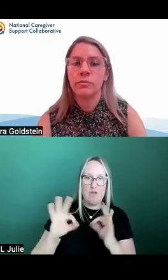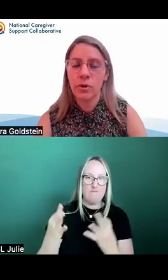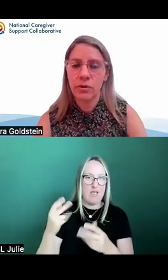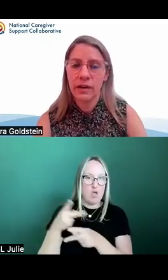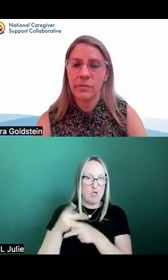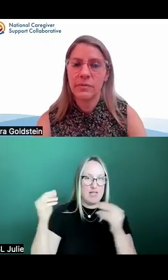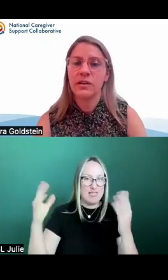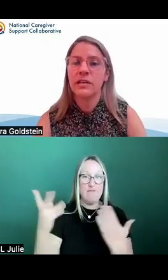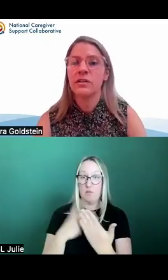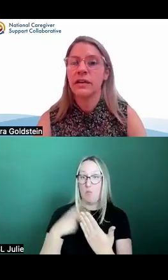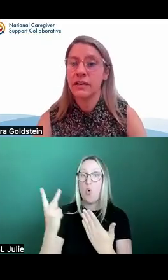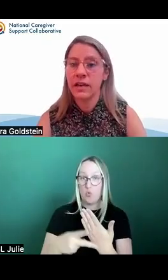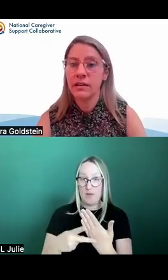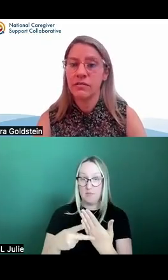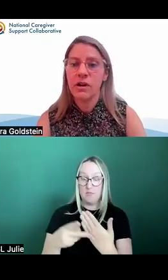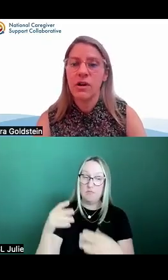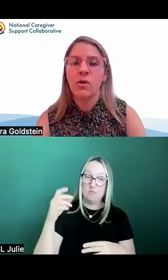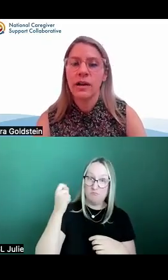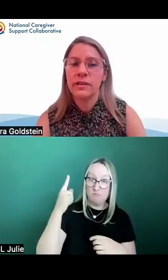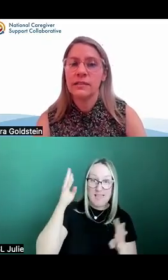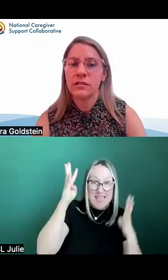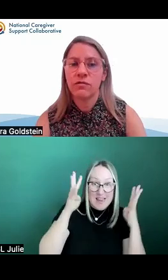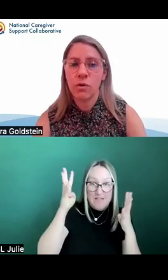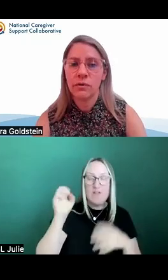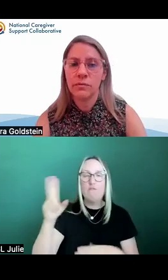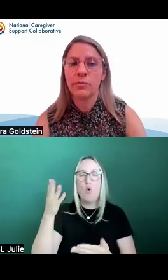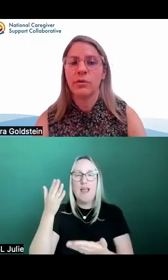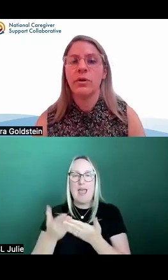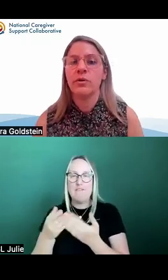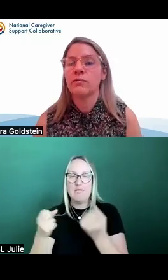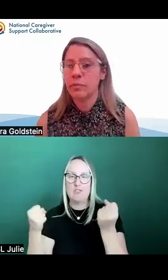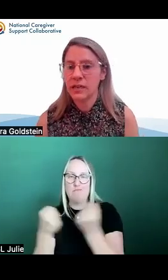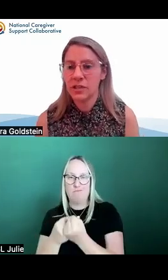programs, that are either innovative or evidence-informed to promote replication